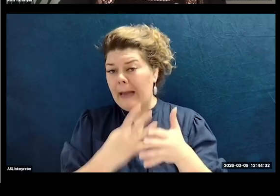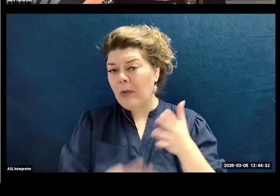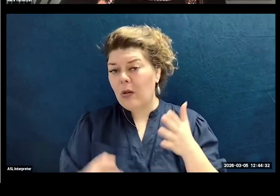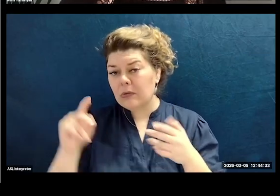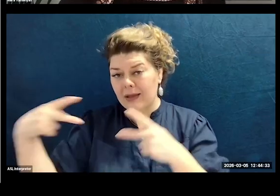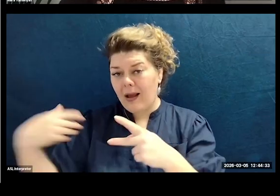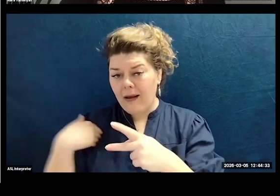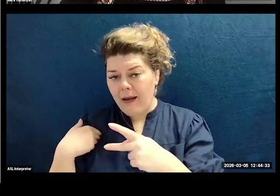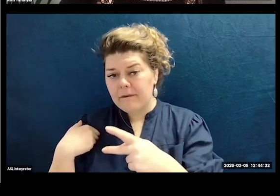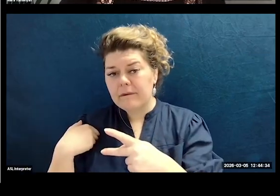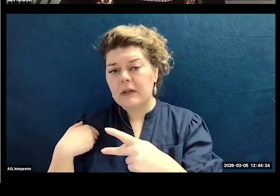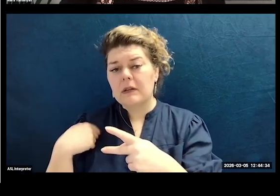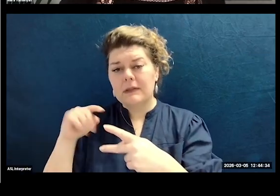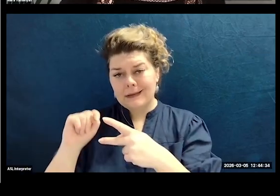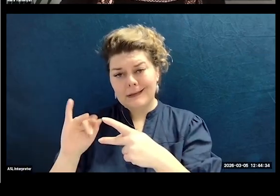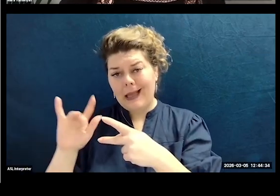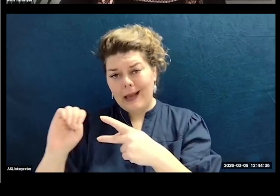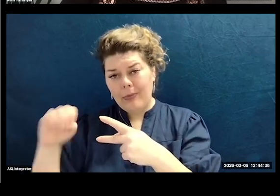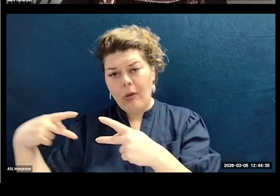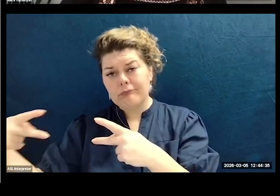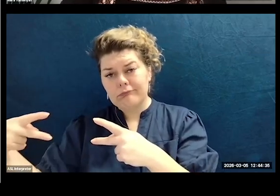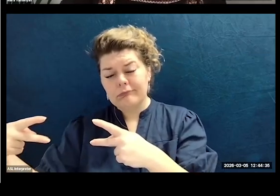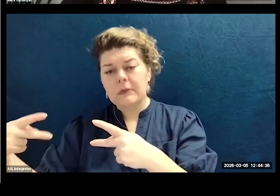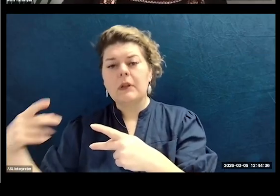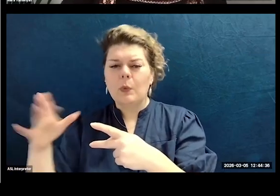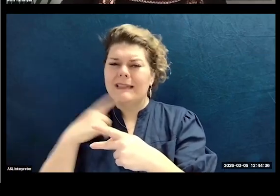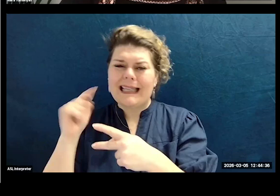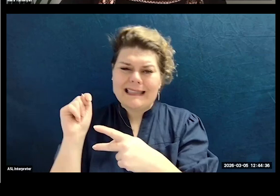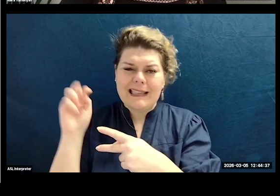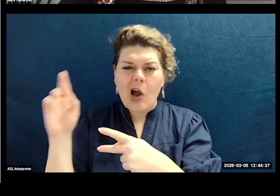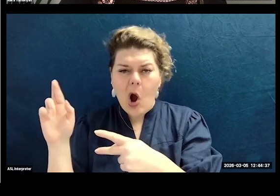and inside the table tag you'll find TR for table rows,